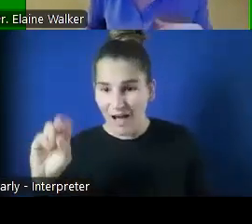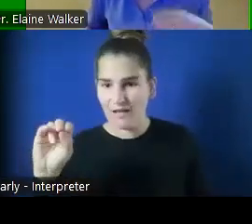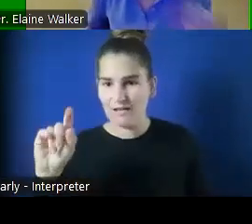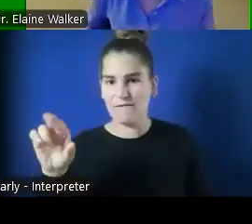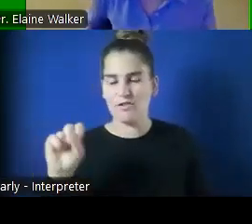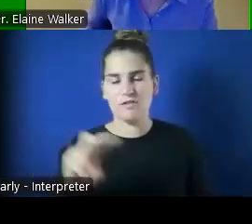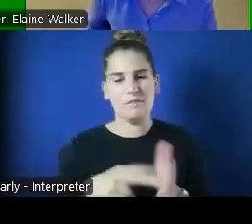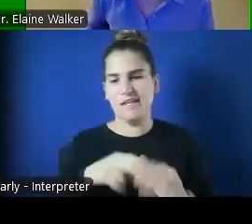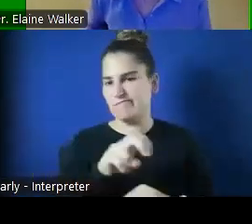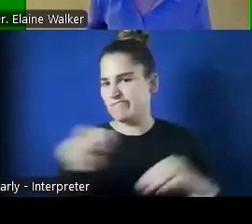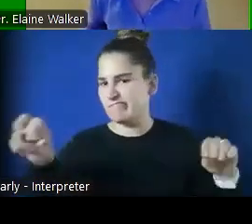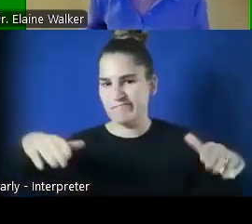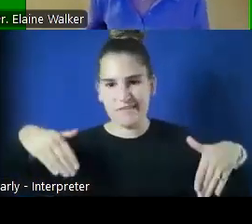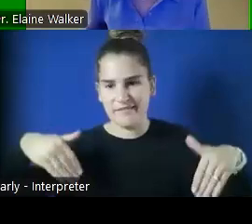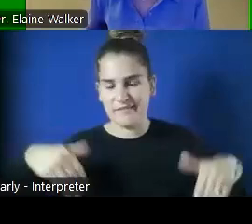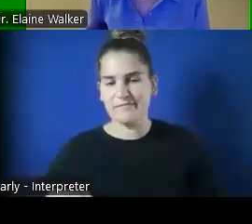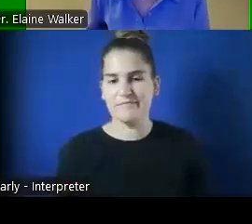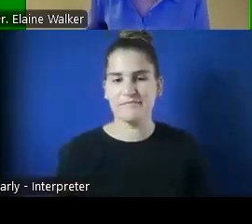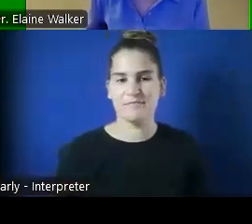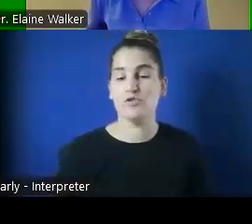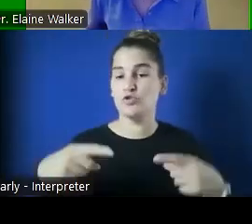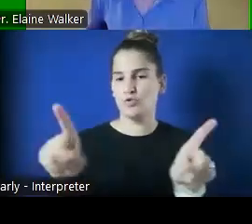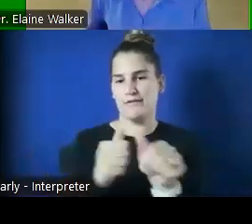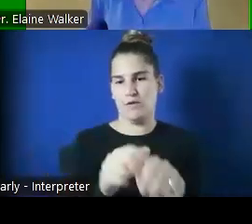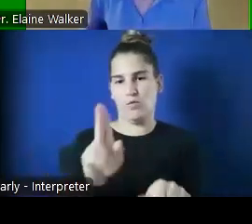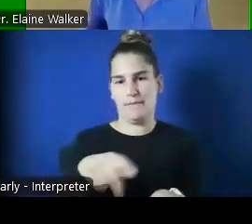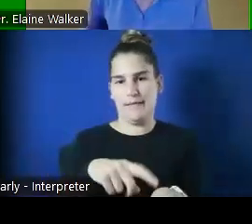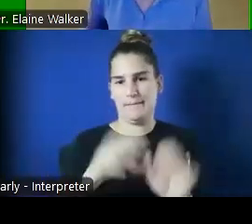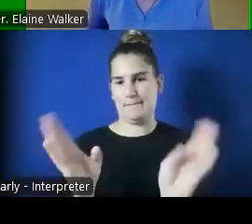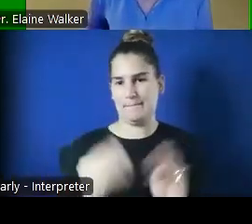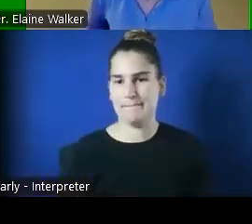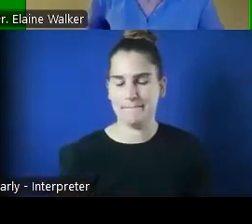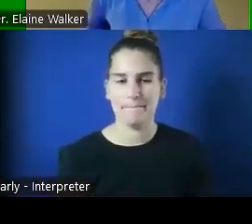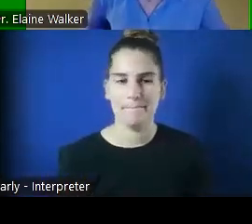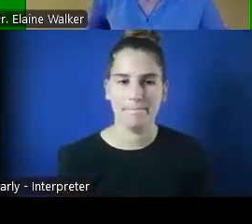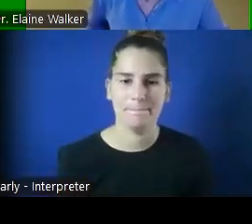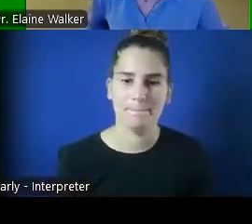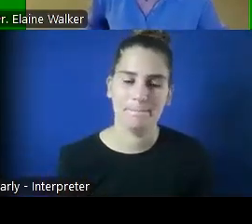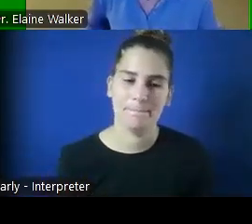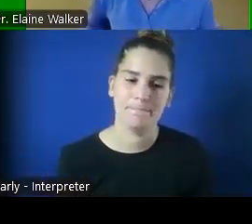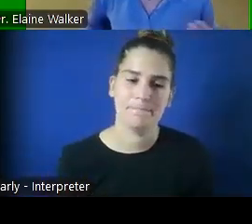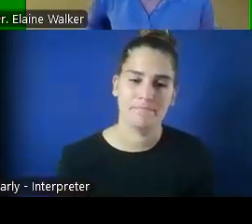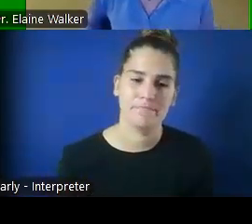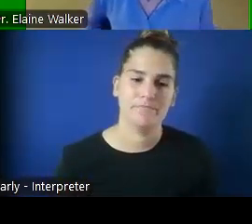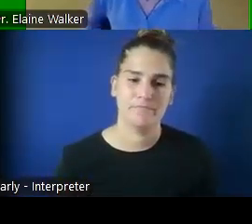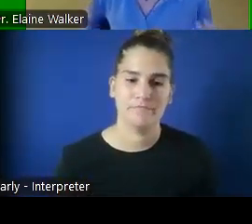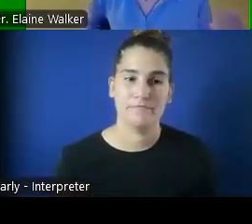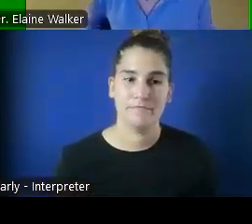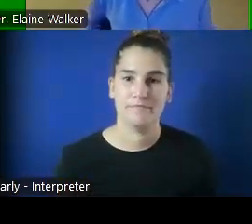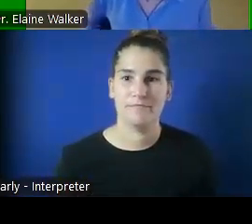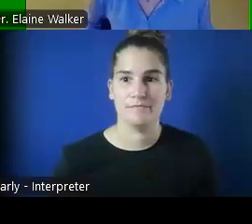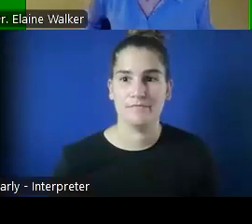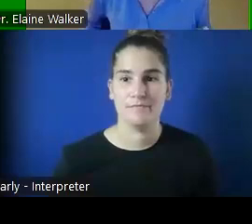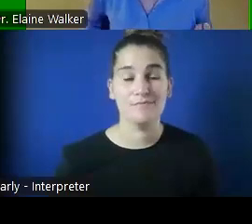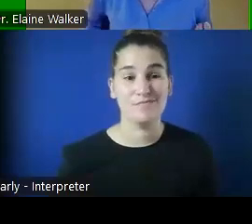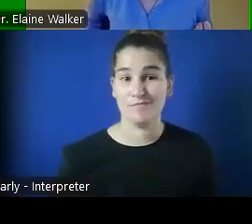at least in the followup period covered so one of our first challenges of course was to demonstrate